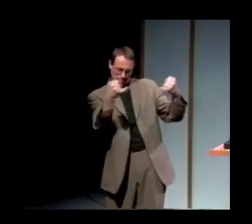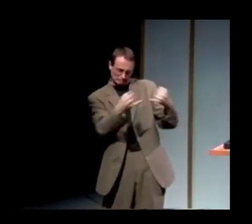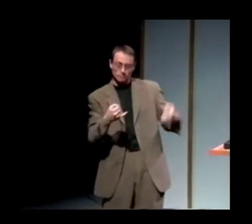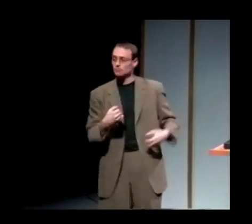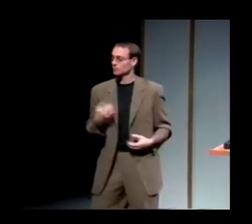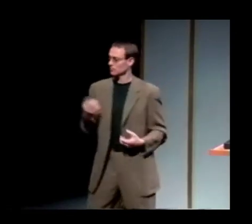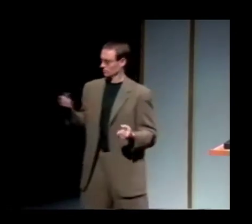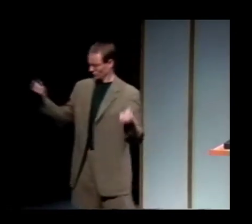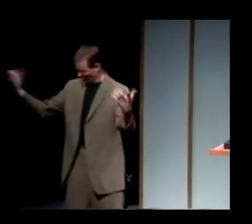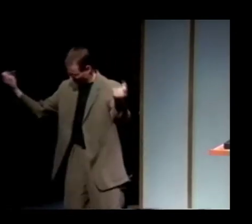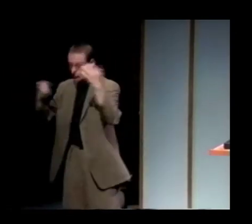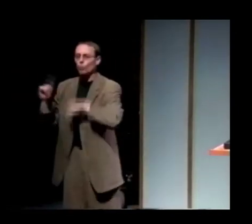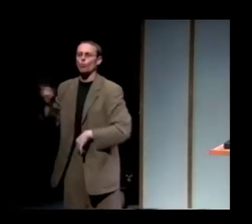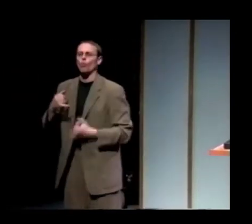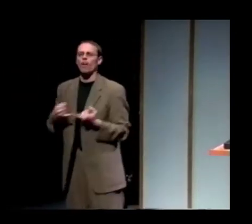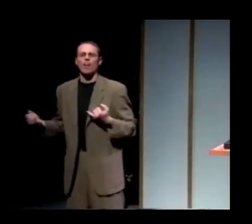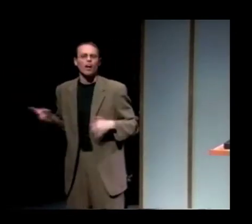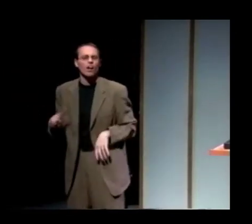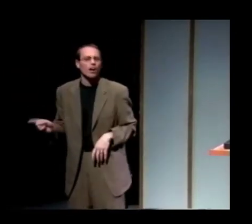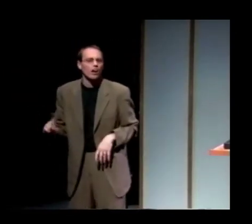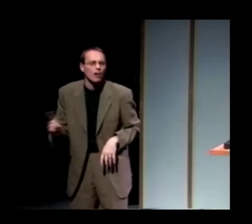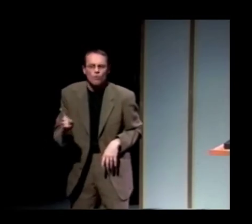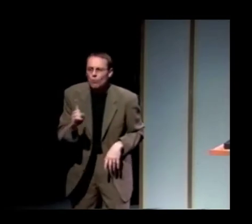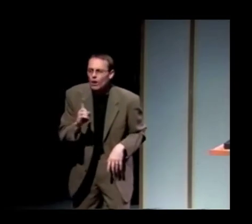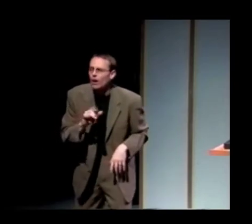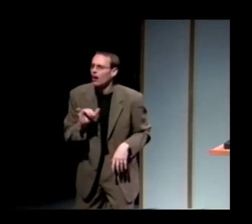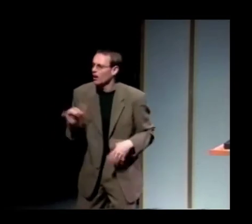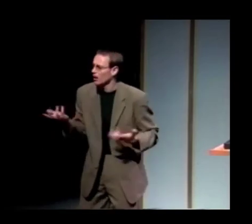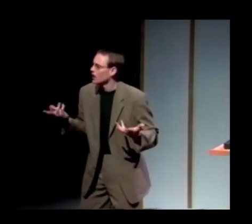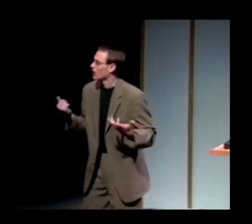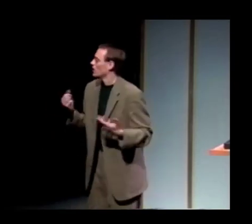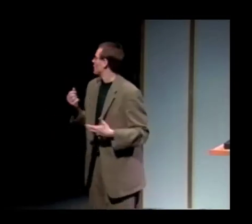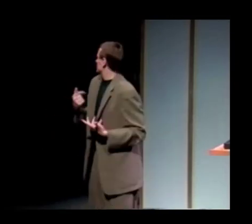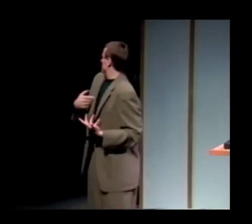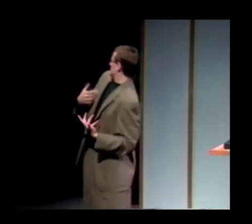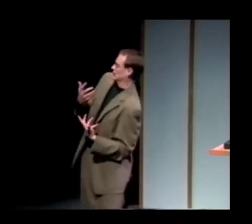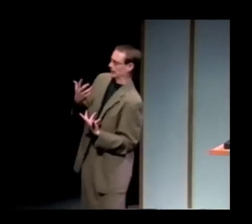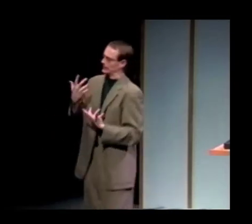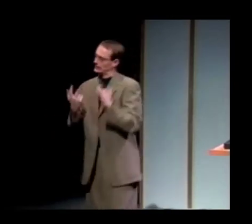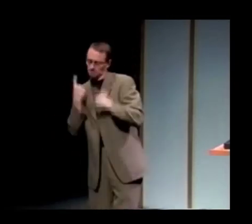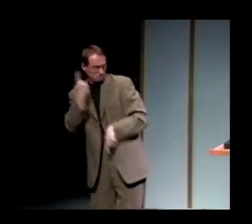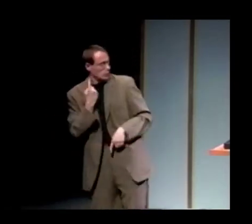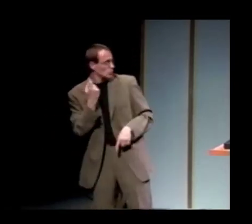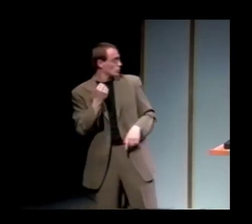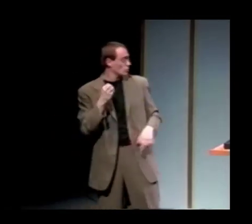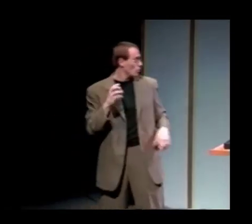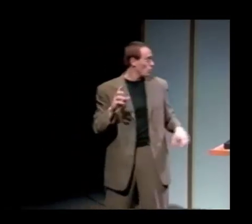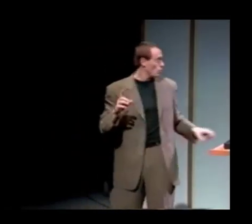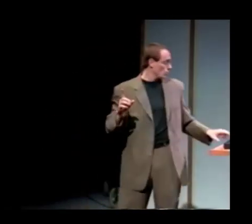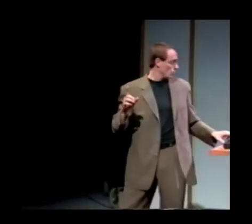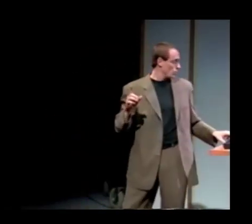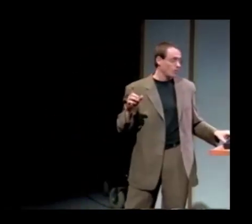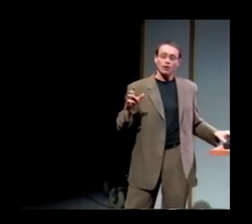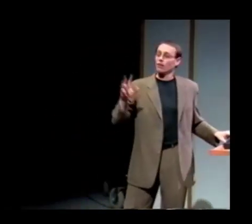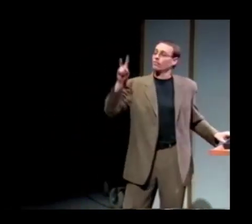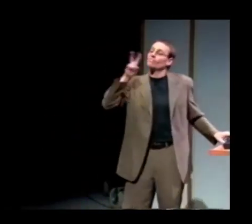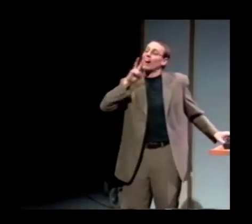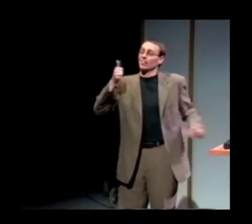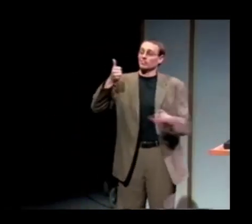YOU CAN SEE THAT "TYGER TYGER IN THE NIGHT," "FOREST IN THE NIGHT" AND "BRIGHT," YOU CAN SEE THAT, BUT IN ASL, I COULDN'T FIND WHERE THE LINE DELINEATIONS WERE.